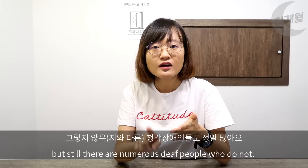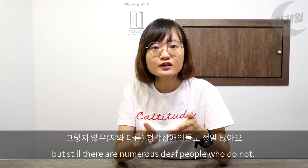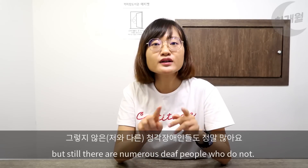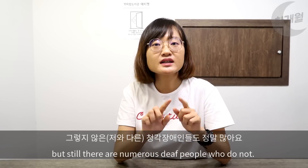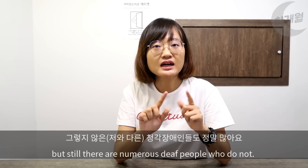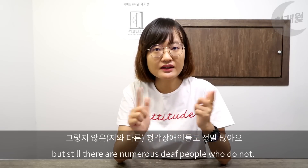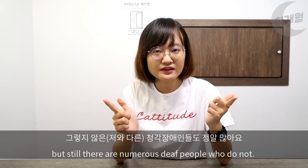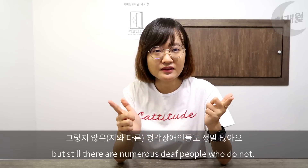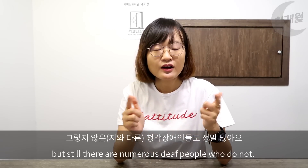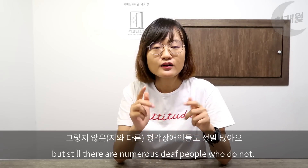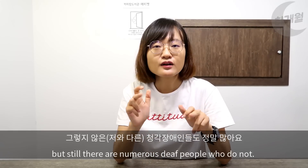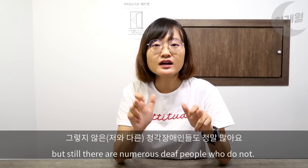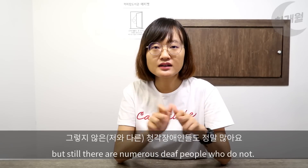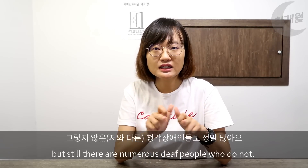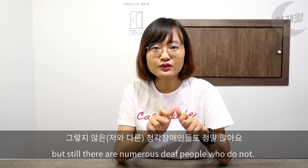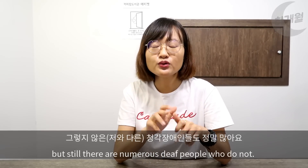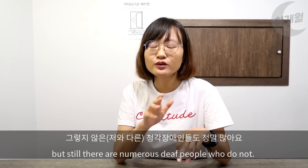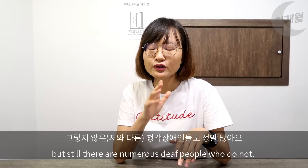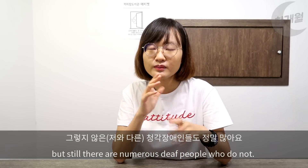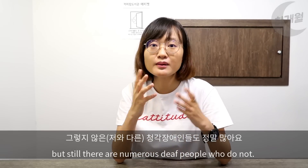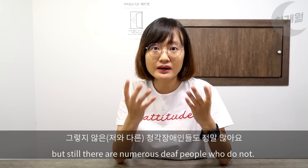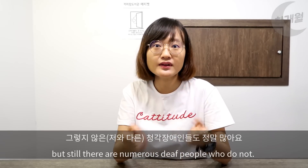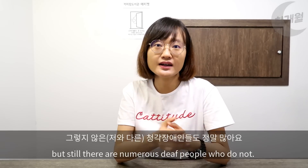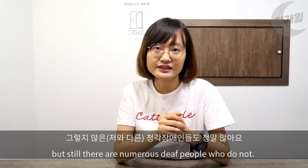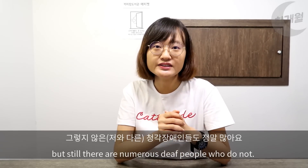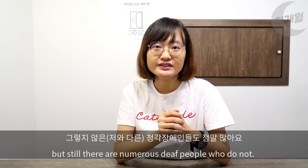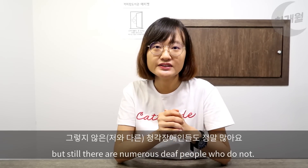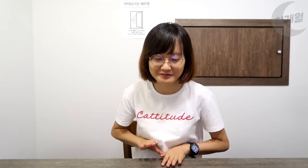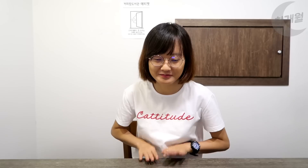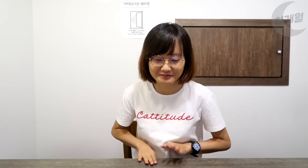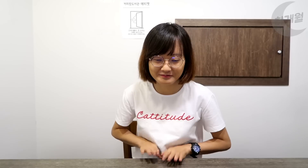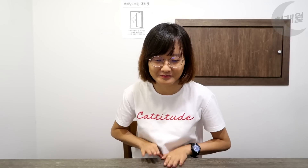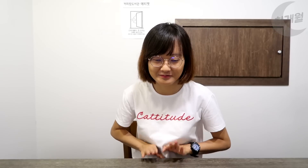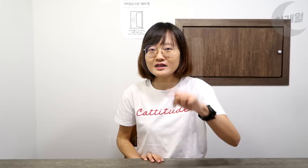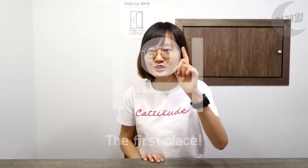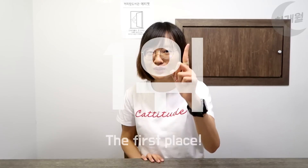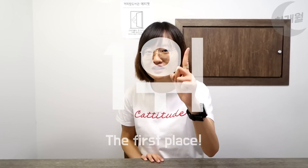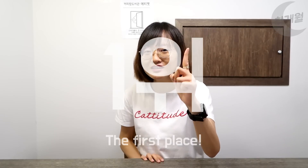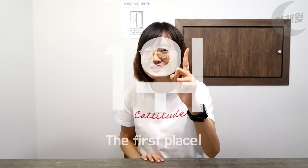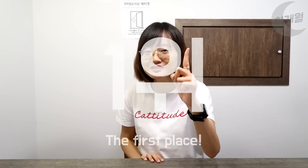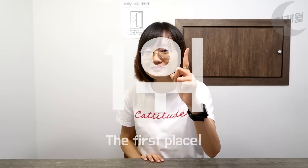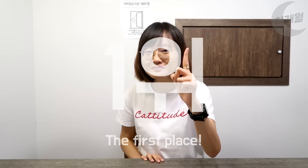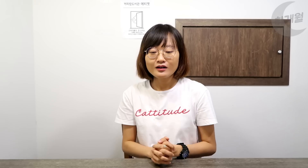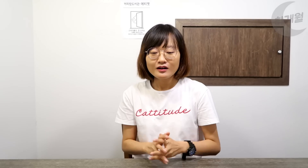but still there are numerous deaf people who do not. he first place!